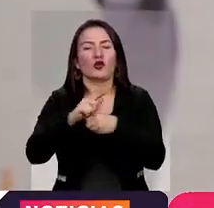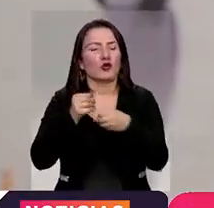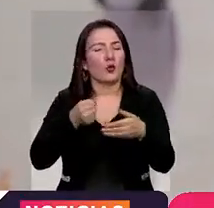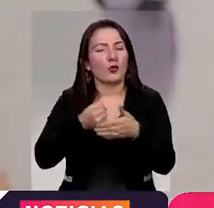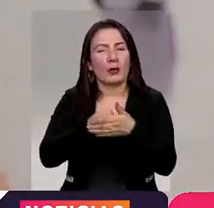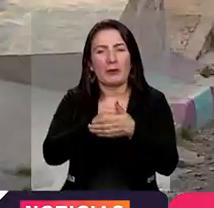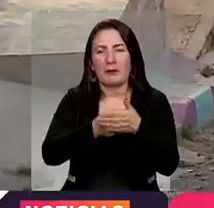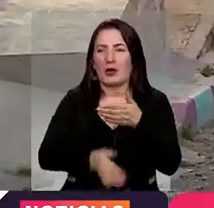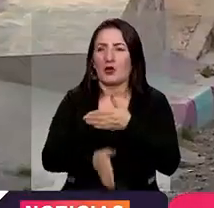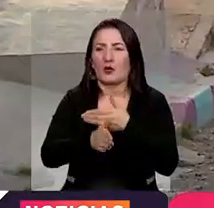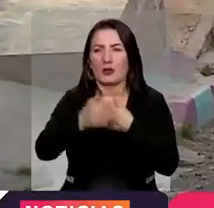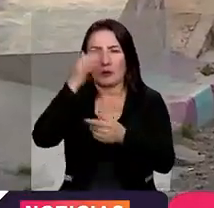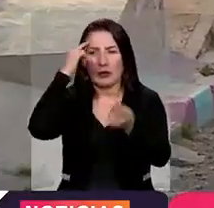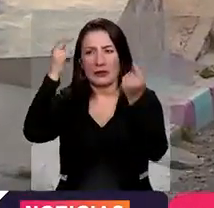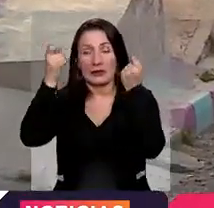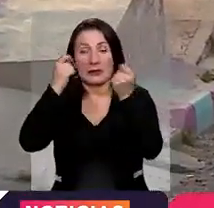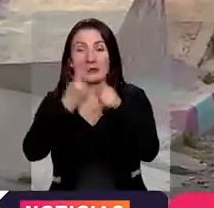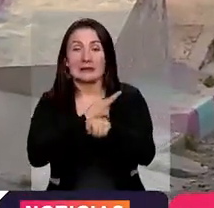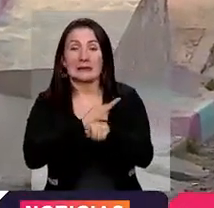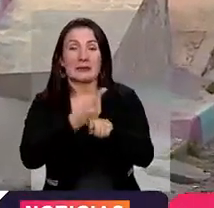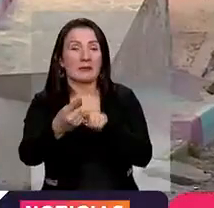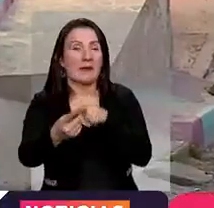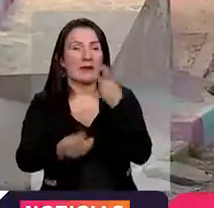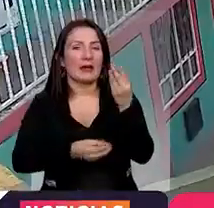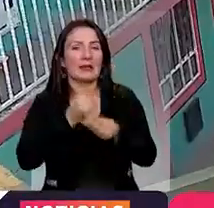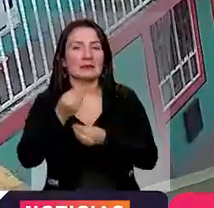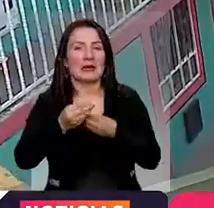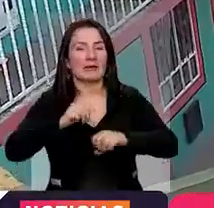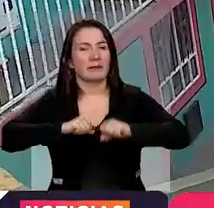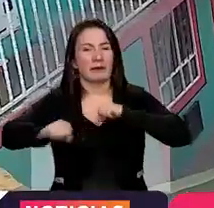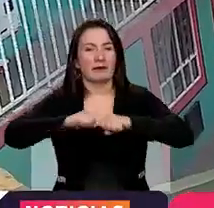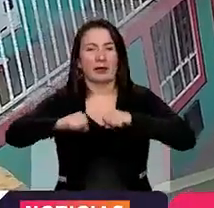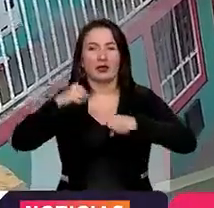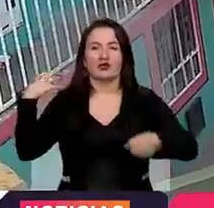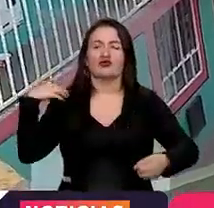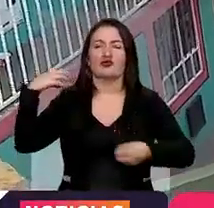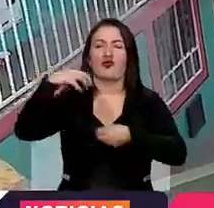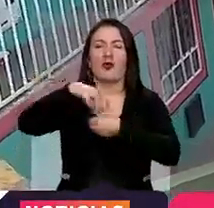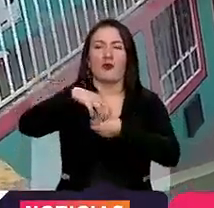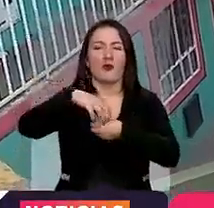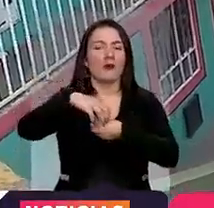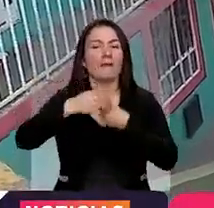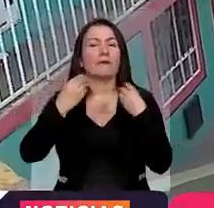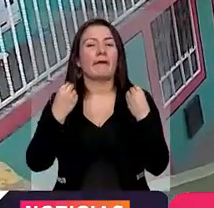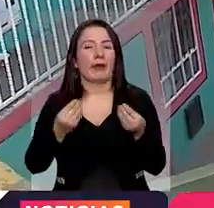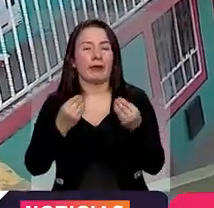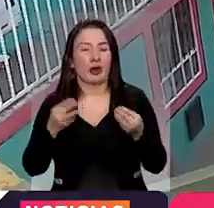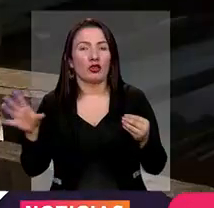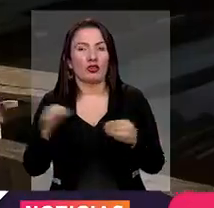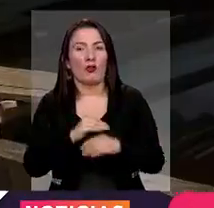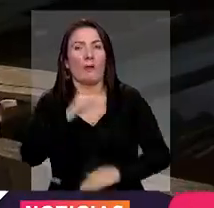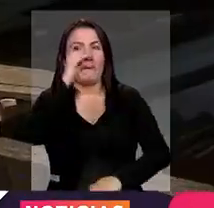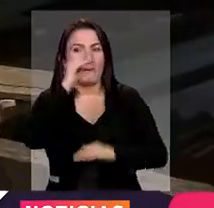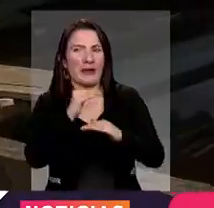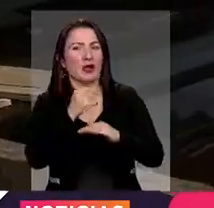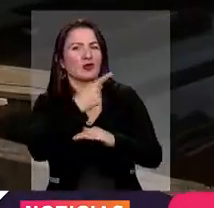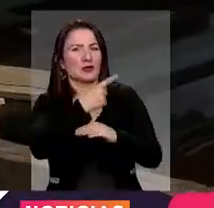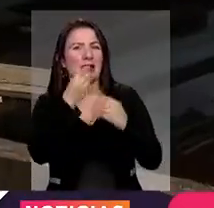fe%- ES-ñXQN eSee